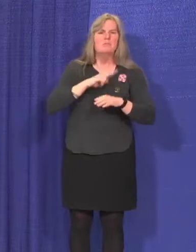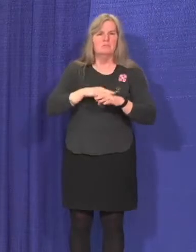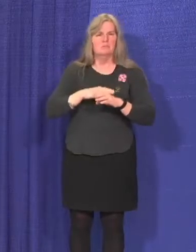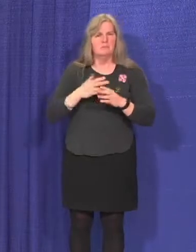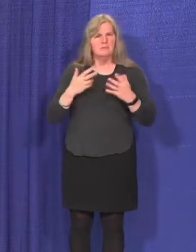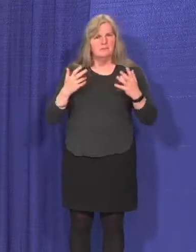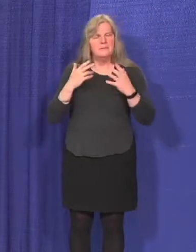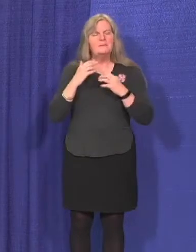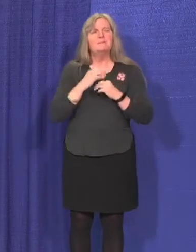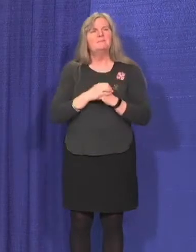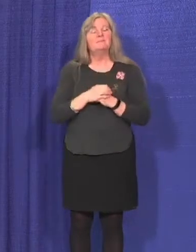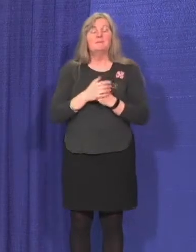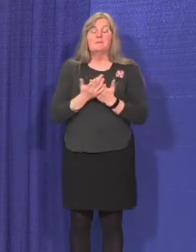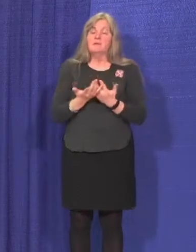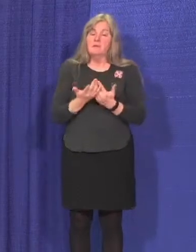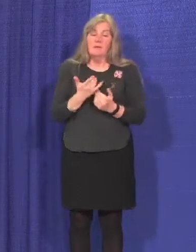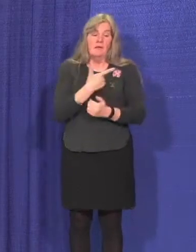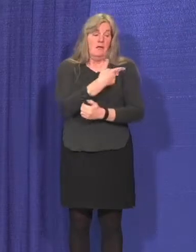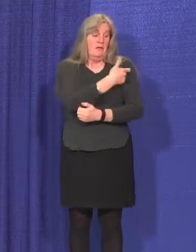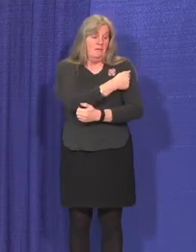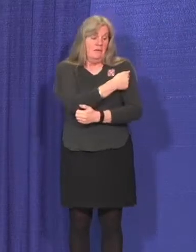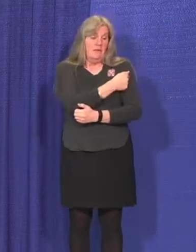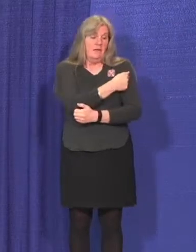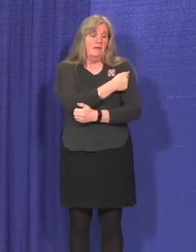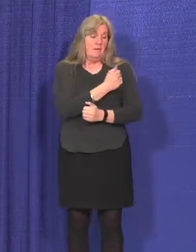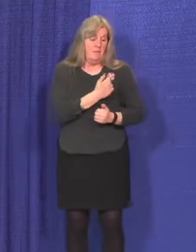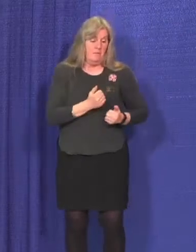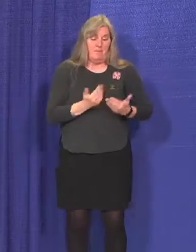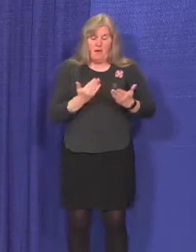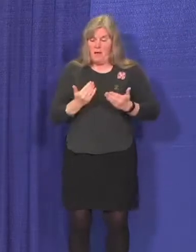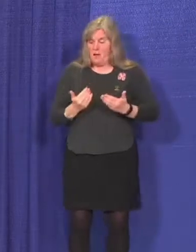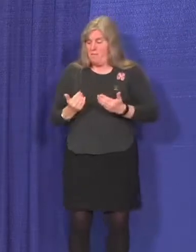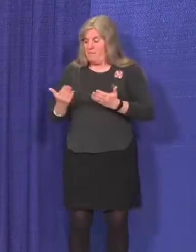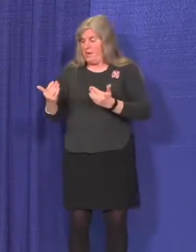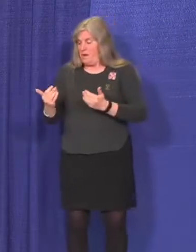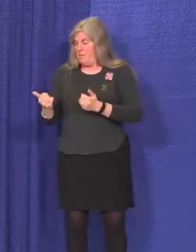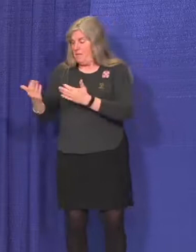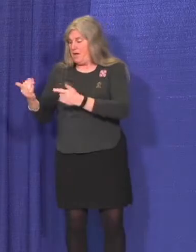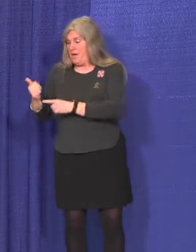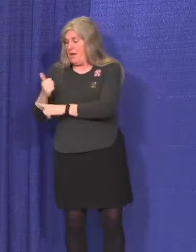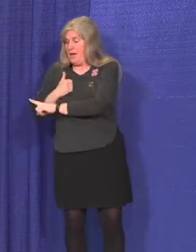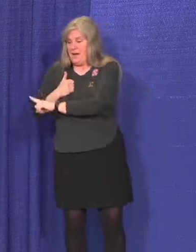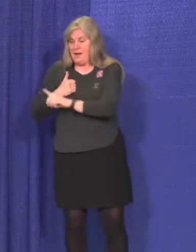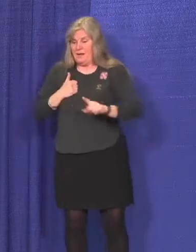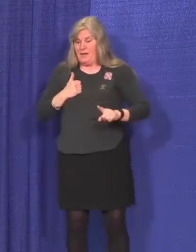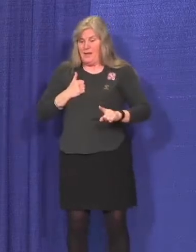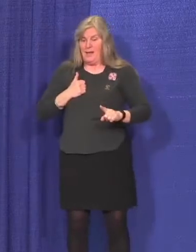to make an arrangement. I strongly encourage all eligible Yukoners to book an